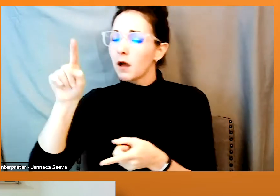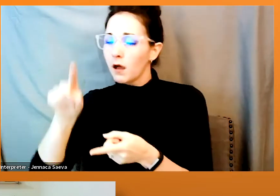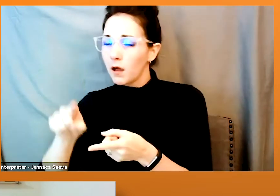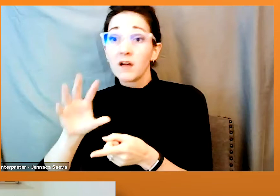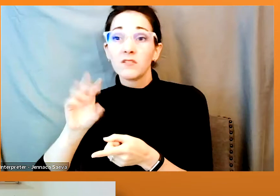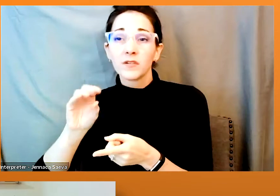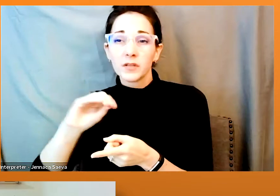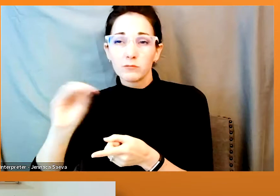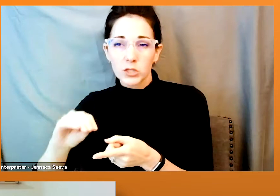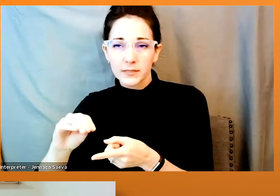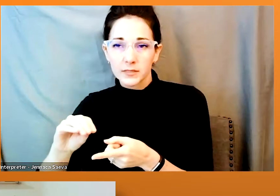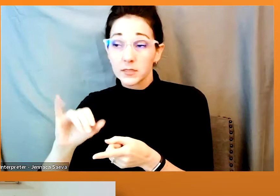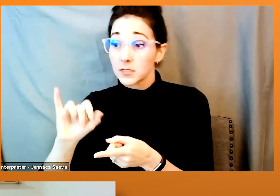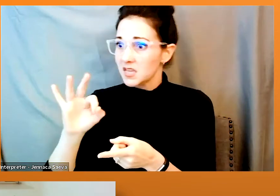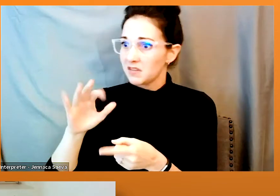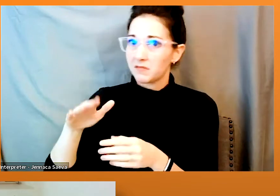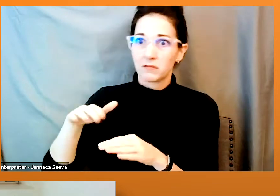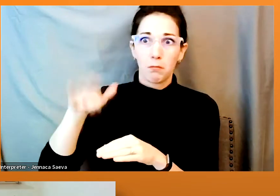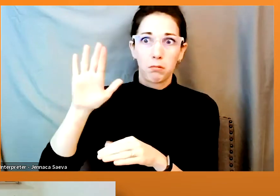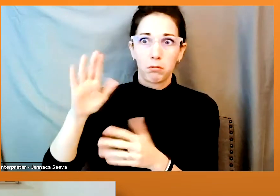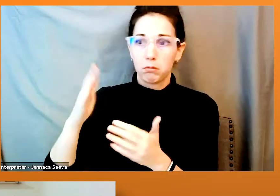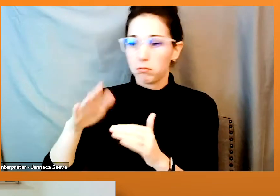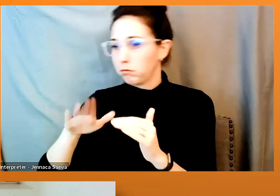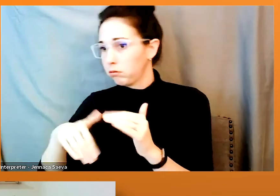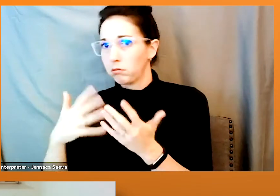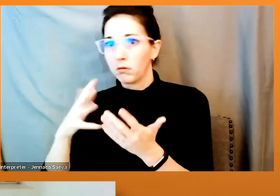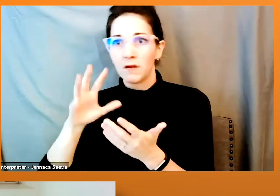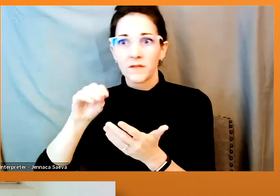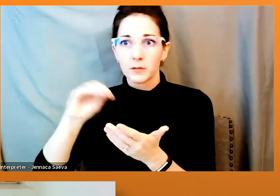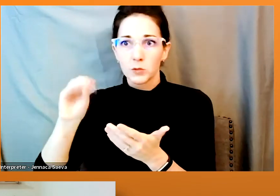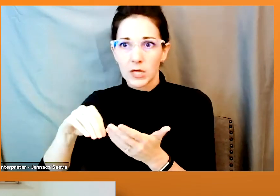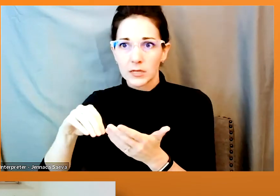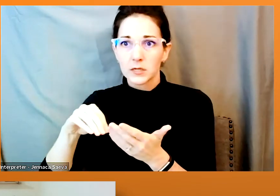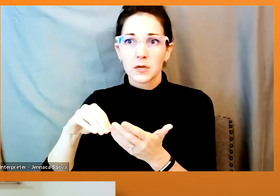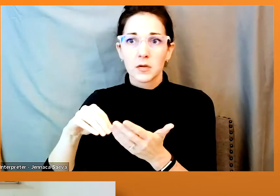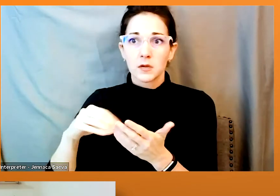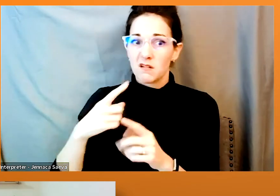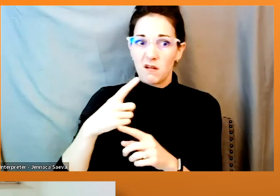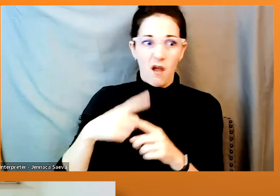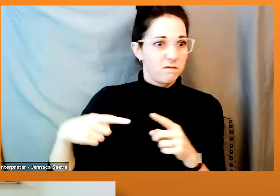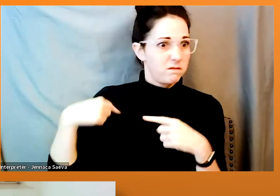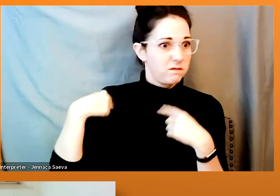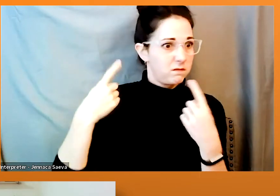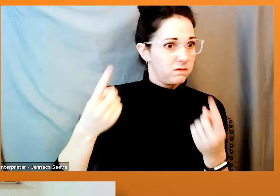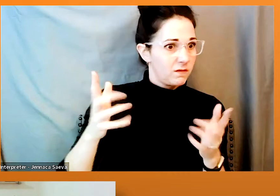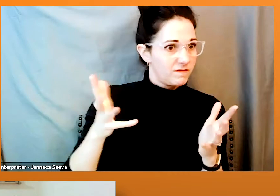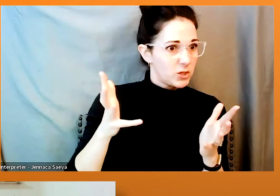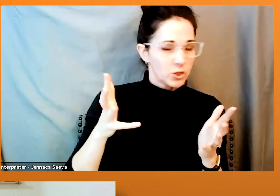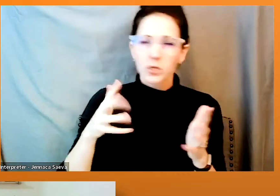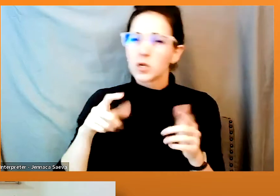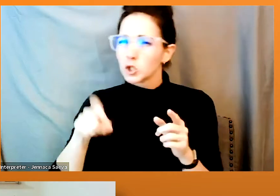that number should be around 50%. If it's not and it's, you know, way higher or way lower,